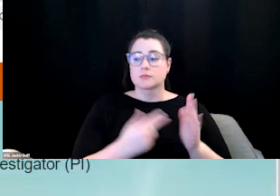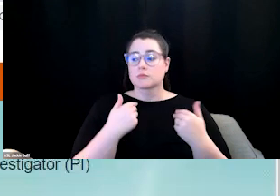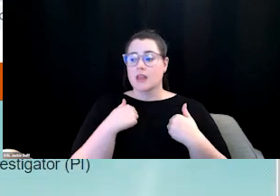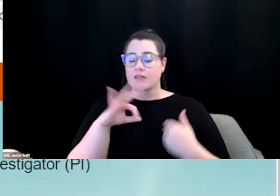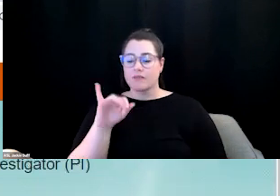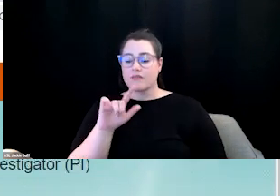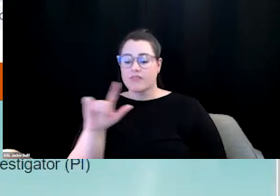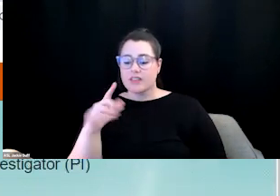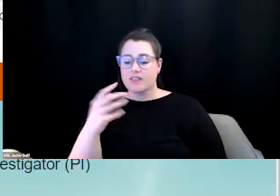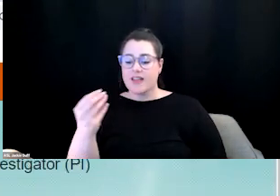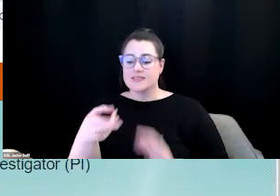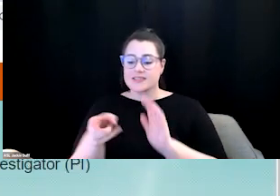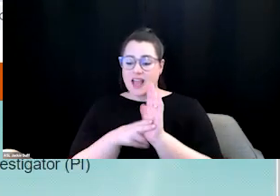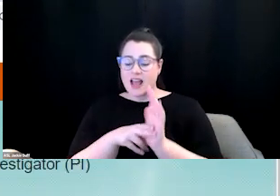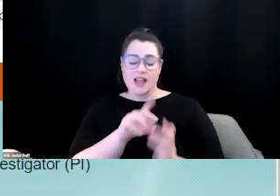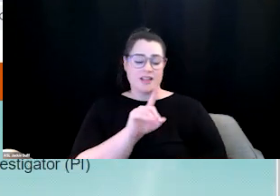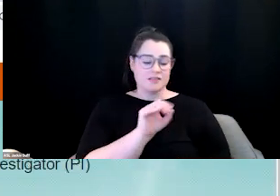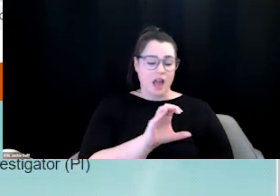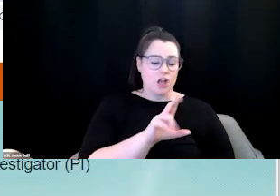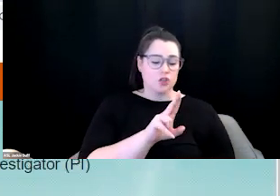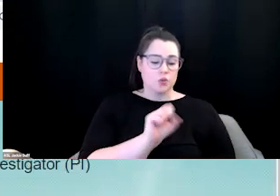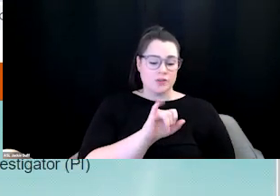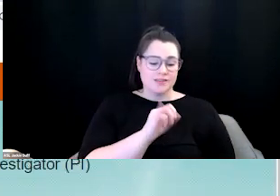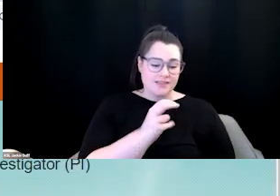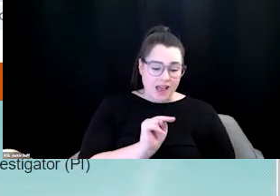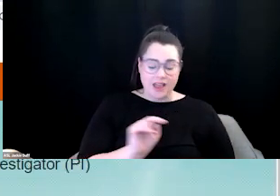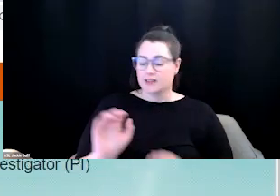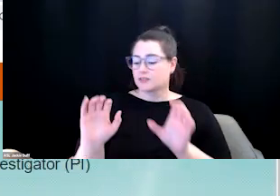There's DocuSign. There's certified signatures with PIV cards.